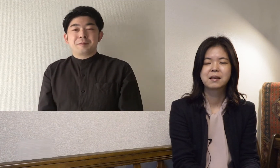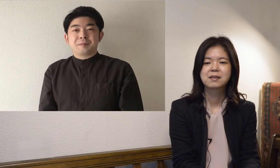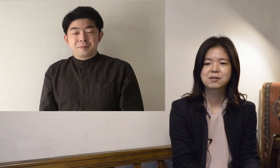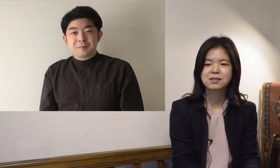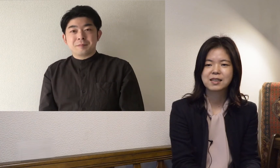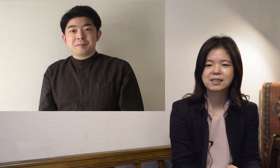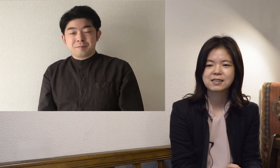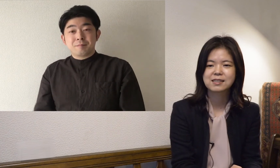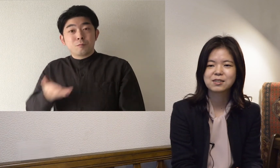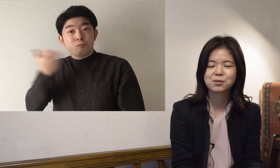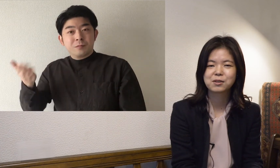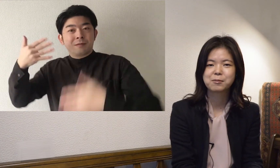We are going to post the next video soon.